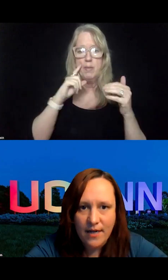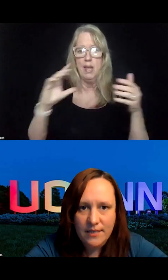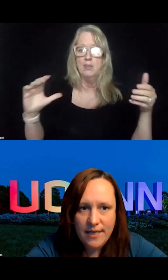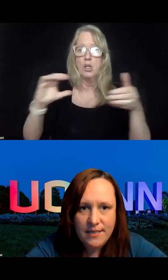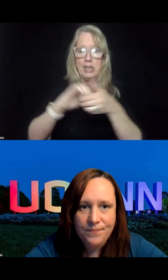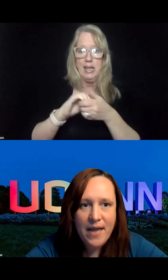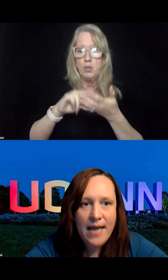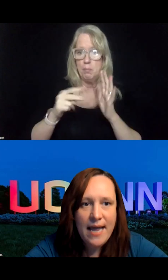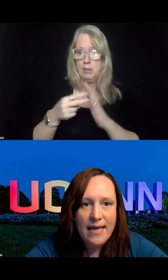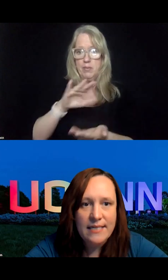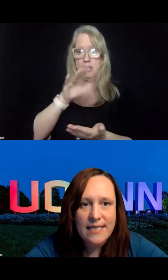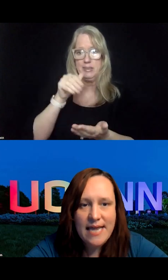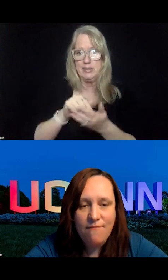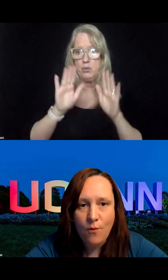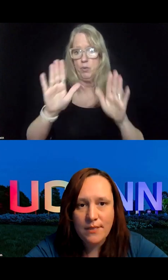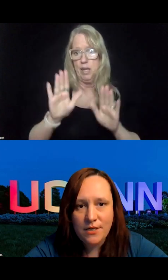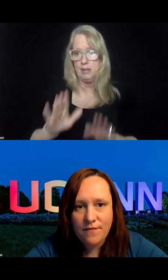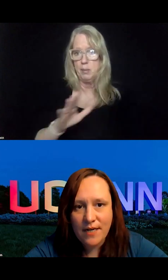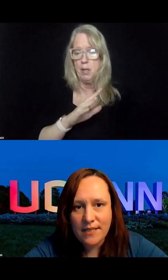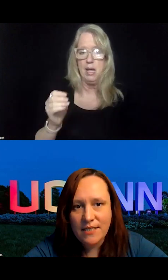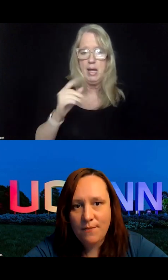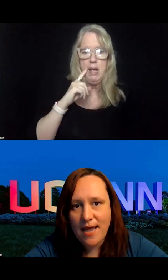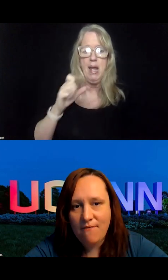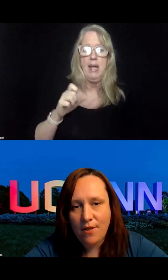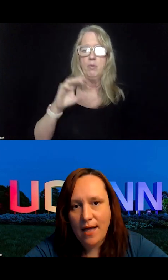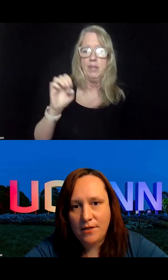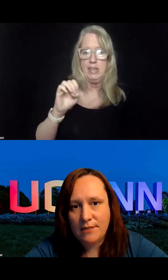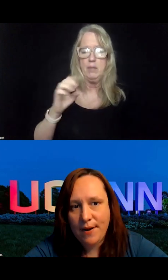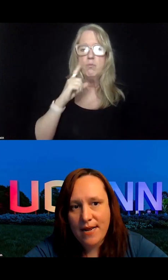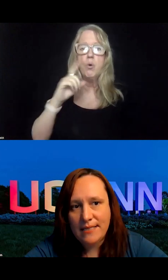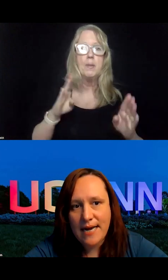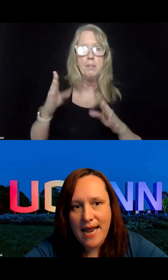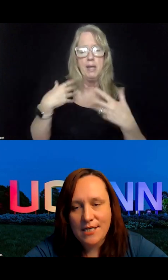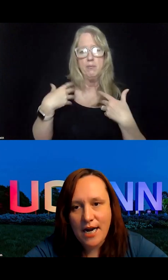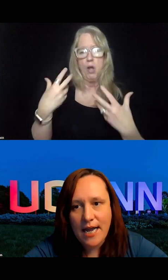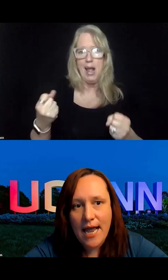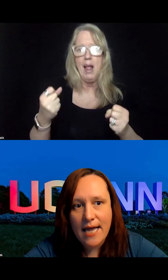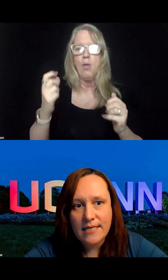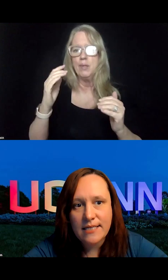FOR EXCELLENCE AND HEALTH DISPARITIES AND AGING.